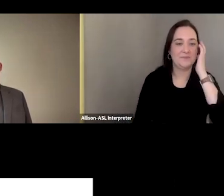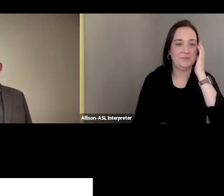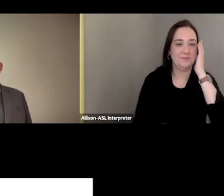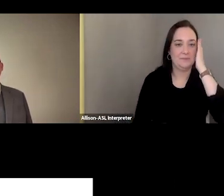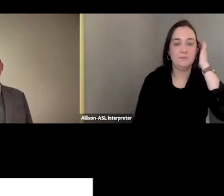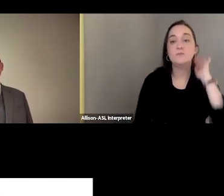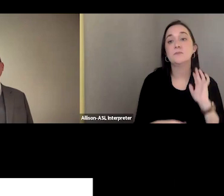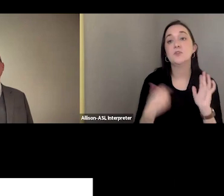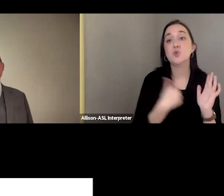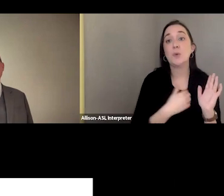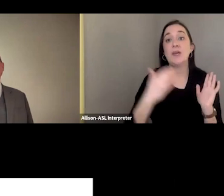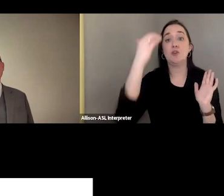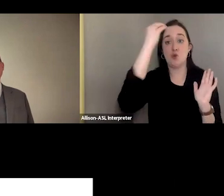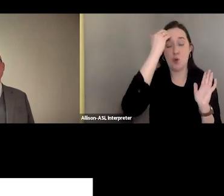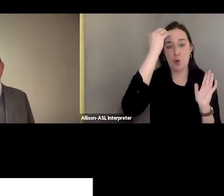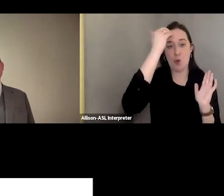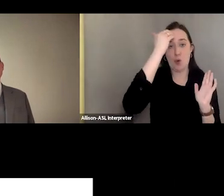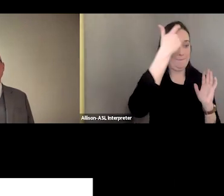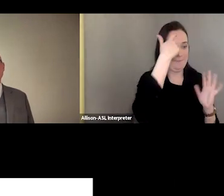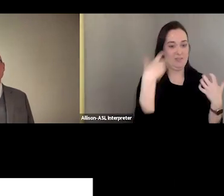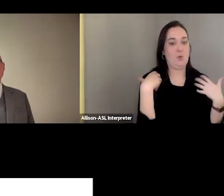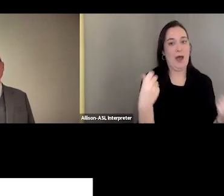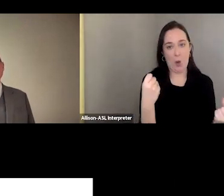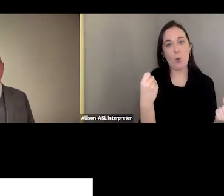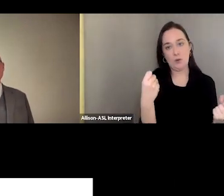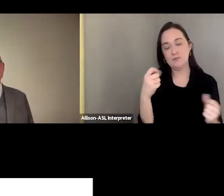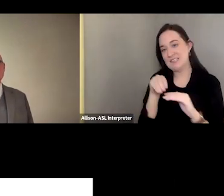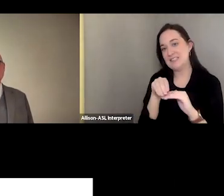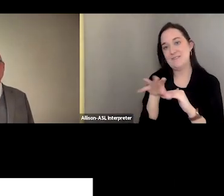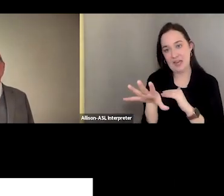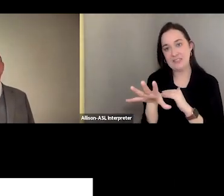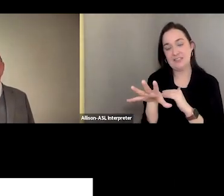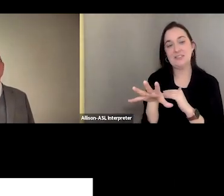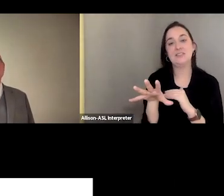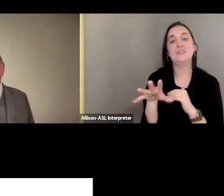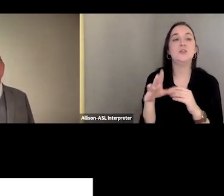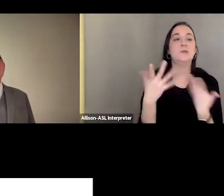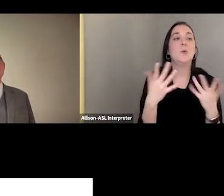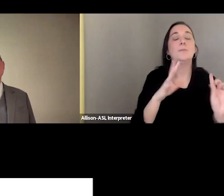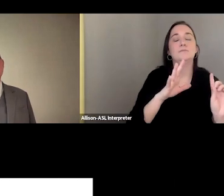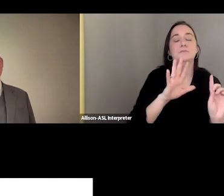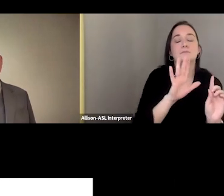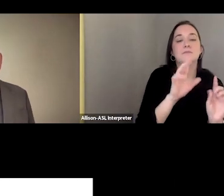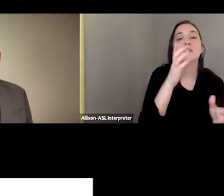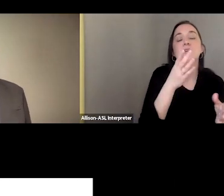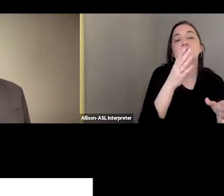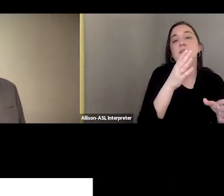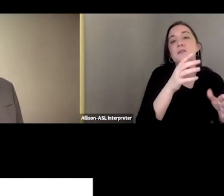So we do know that mental health is being affected by sports betting. And again, it could be mixed with their app use or social media